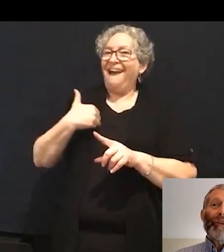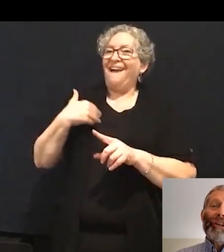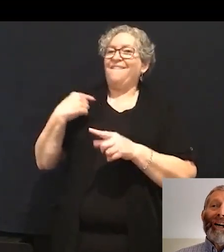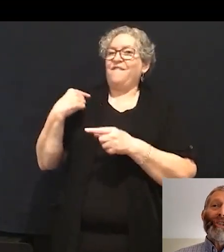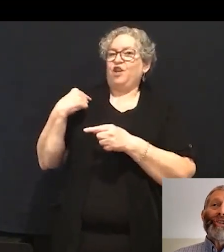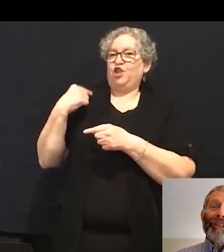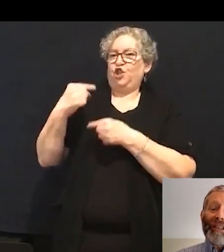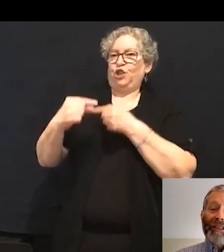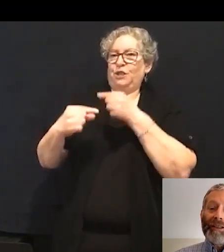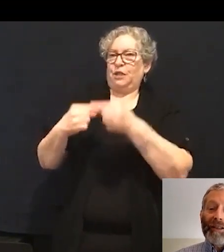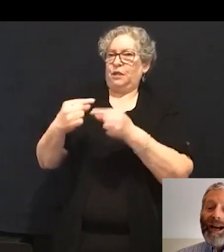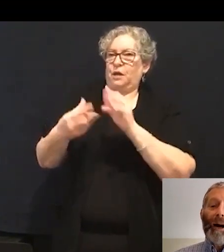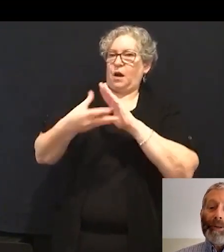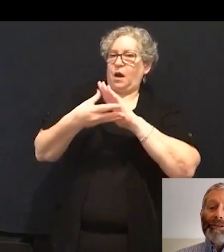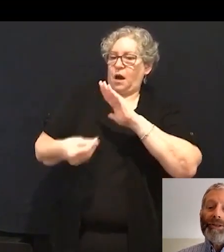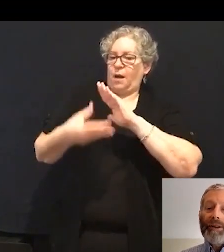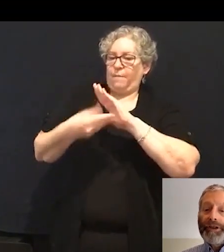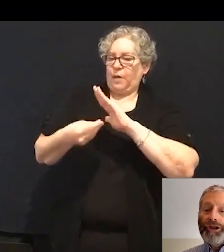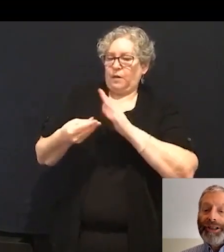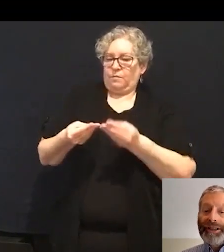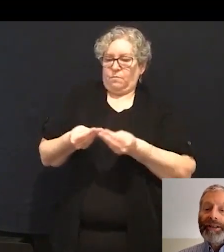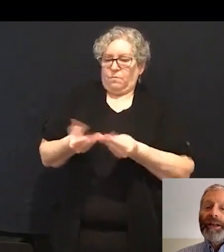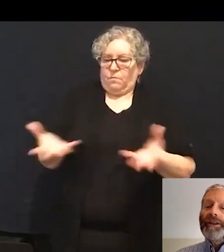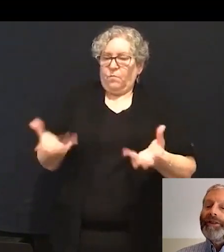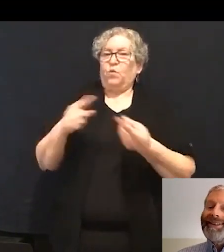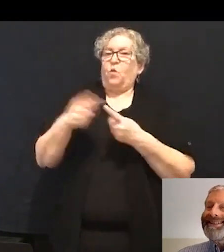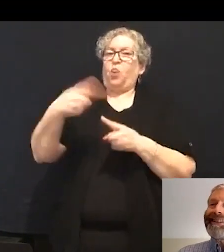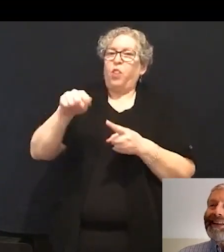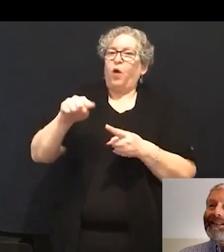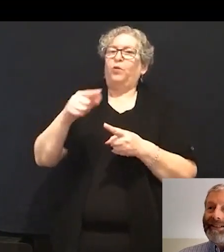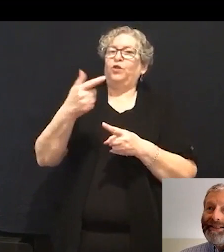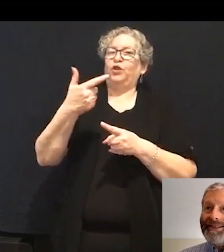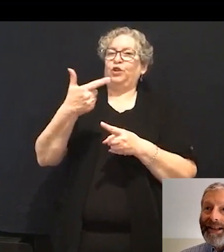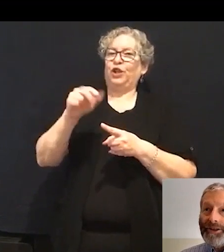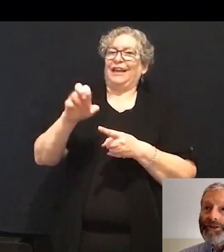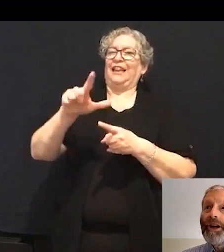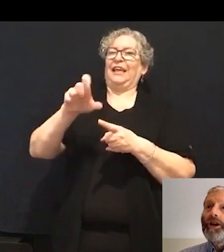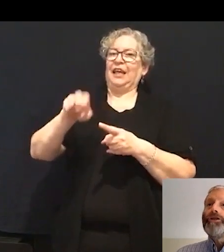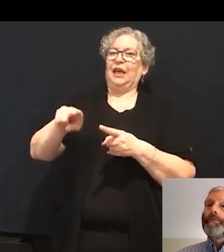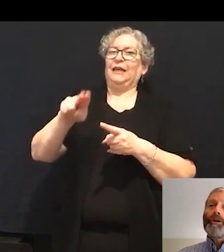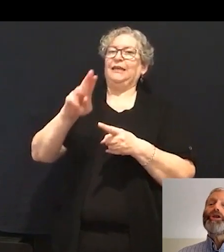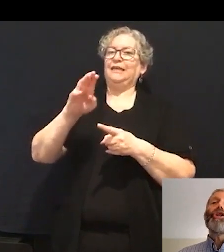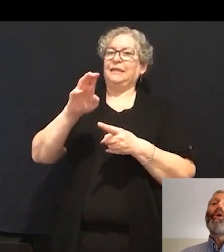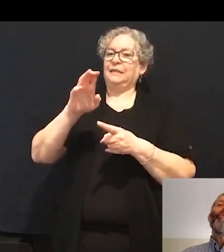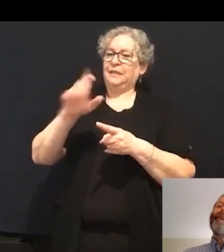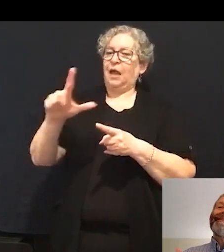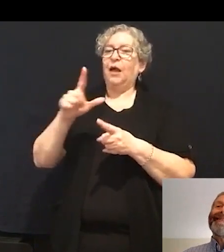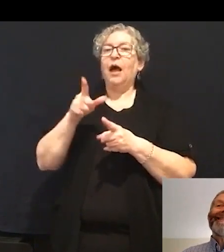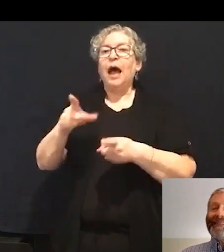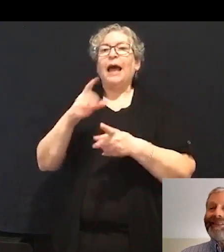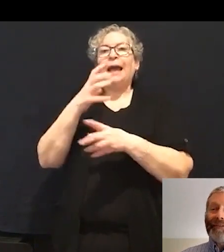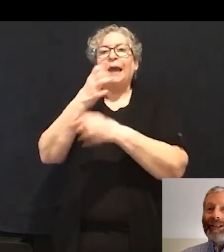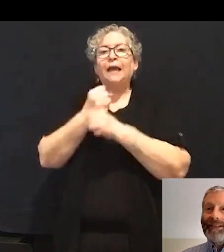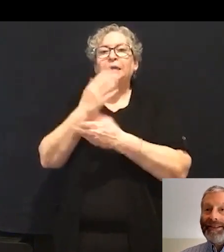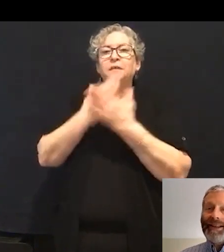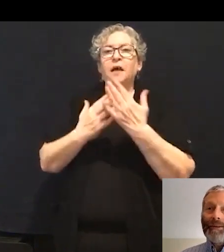a gene, copies of a gene, to these ganglion cells to bestow light sensitivity to them